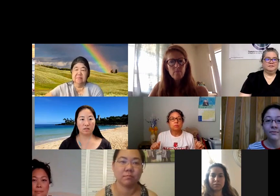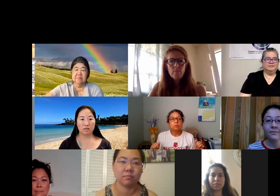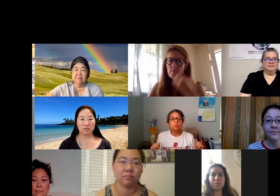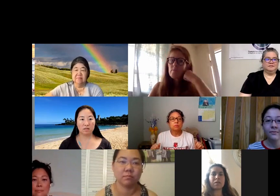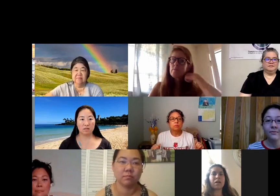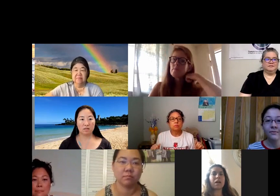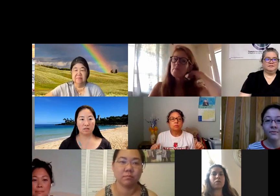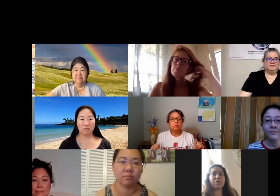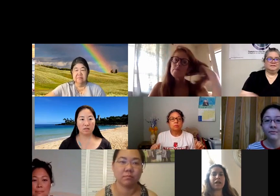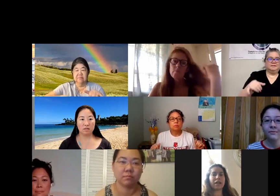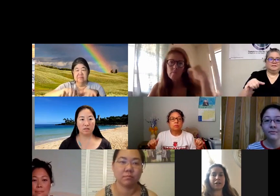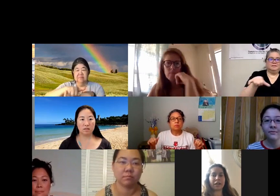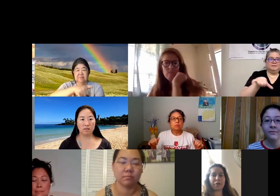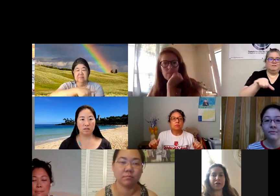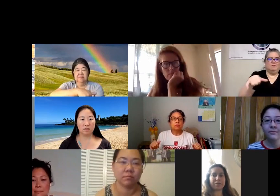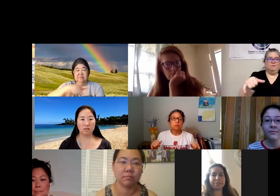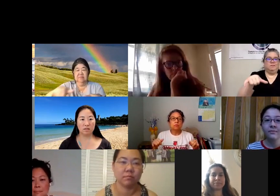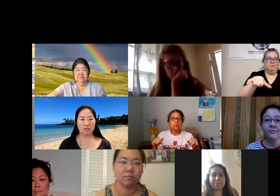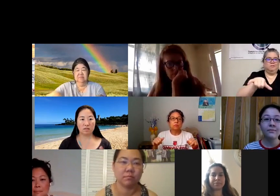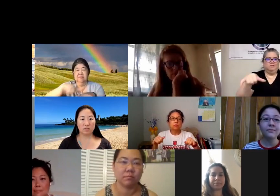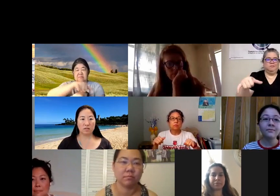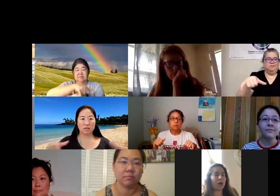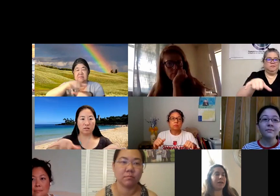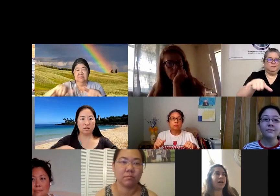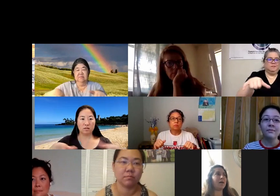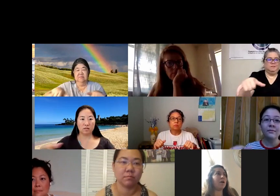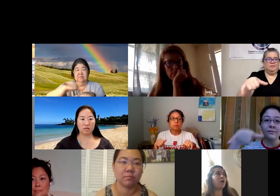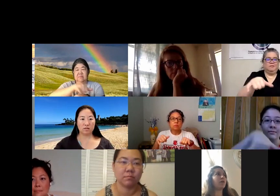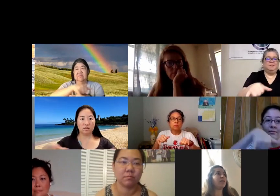for legs. But you can make this to show that they're very large creature and they're kind